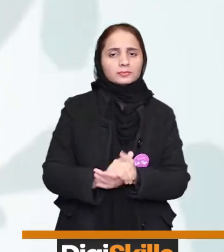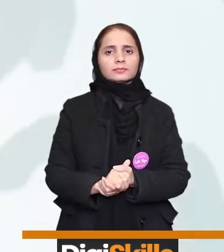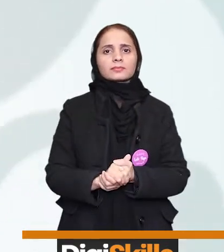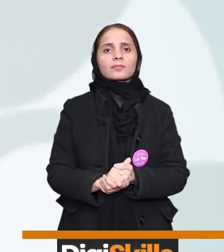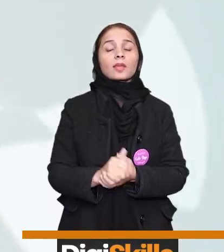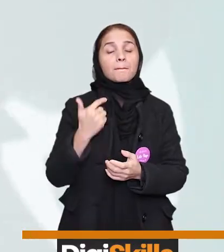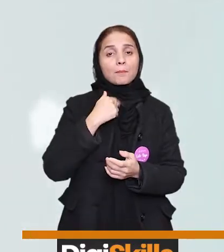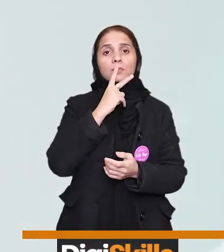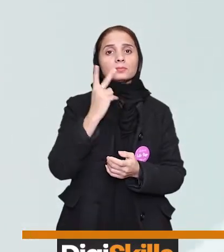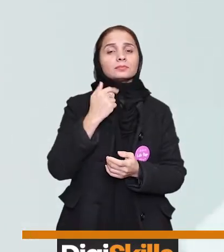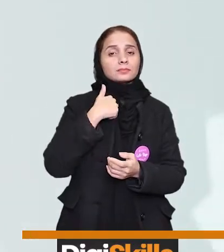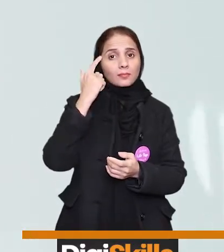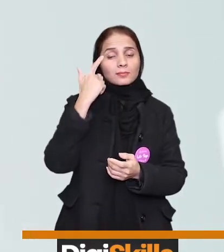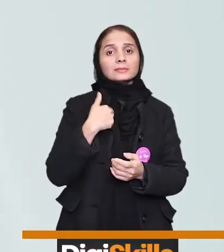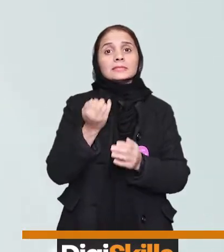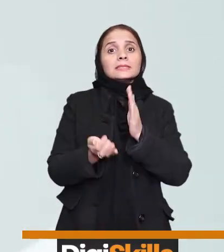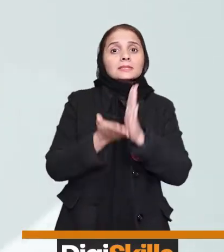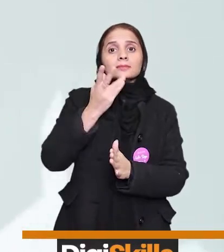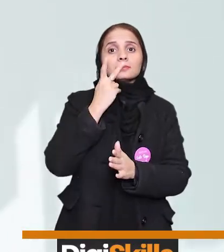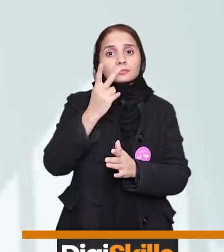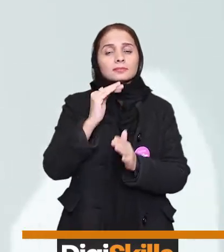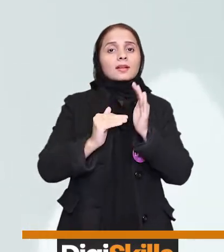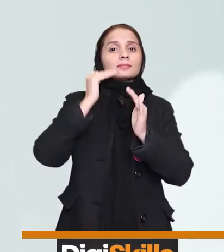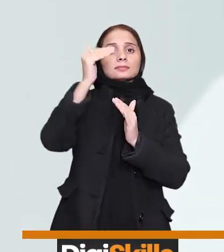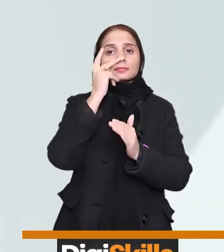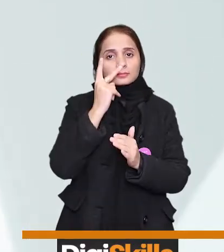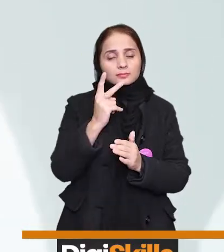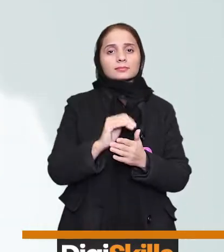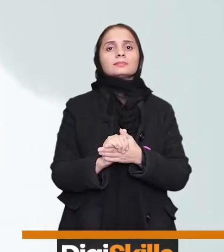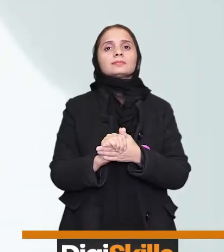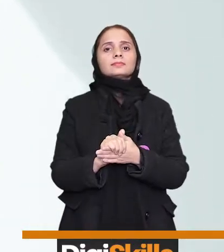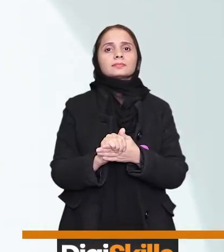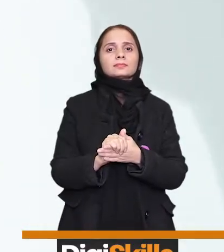Because I gave them value proposition and I proved my worth from my work,